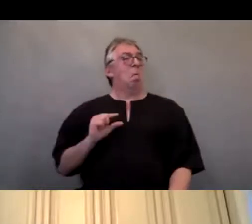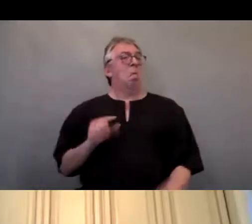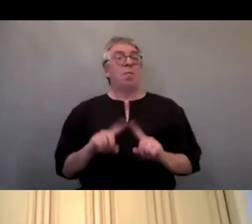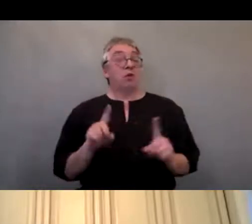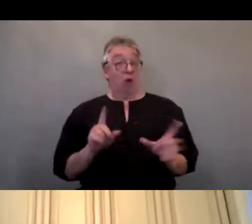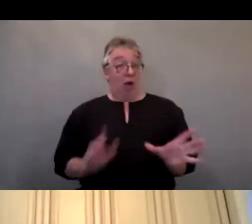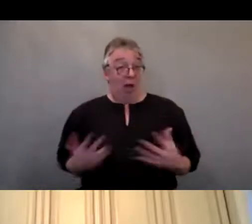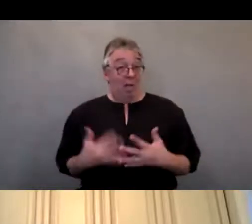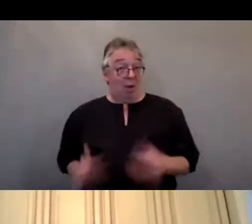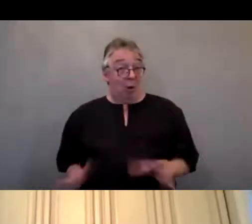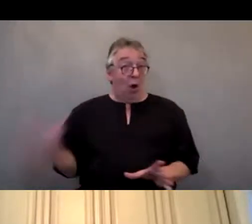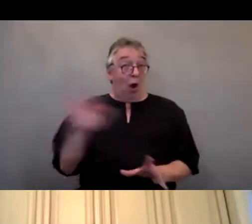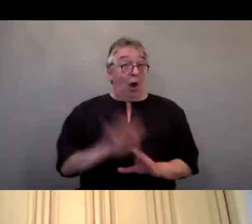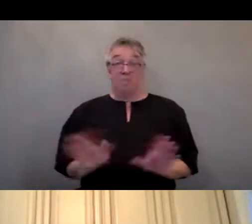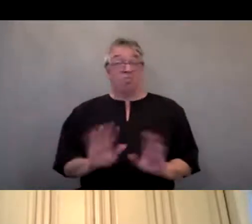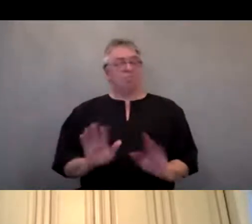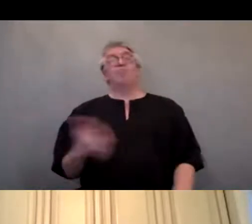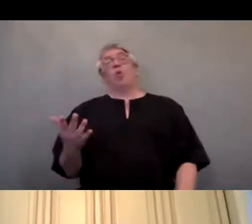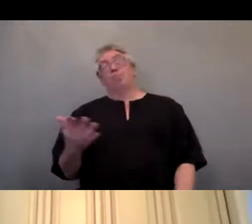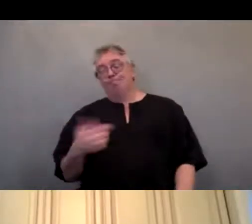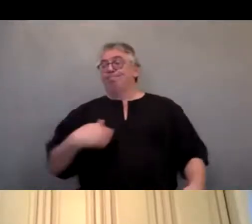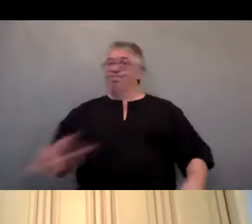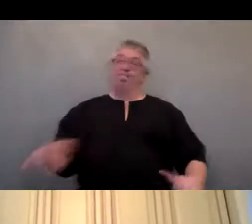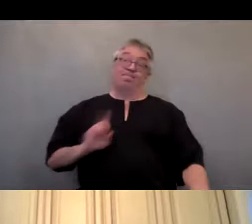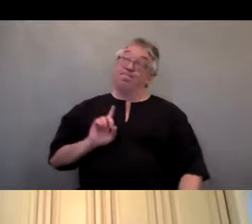difficult for them. But for me I went in, went through all the